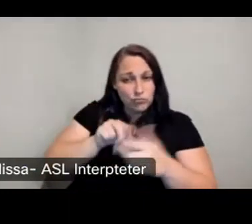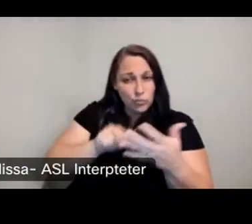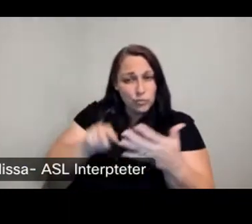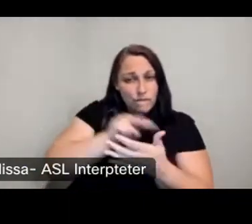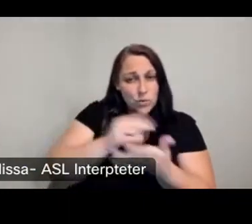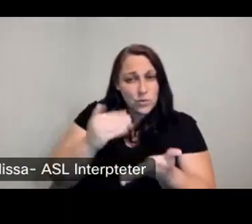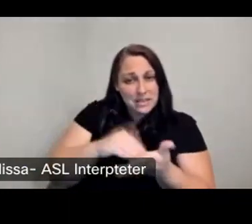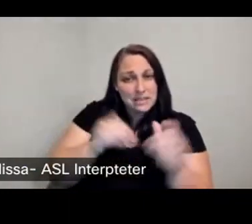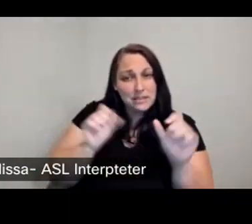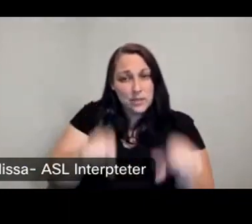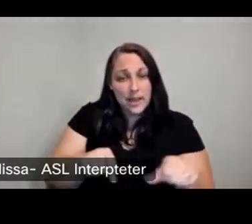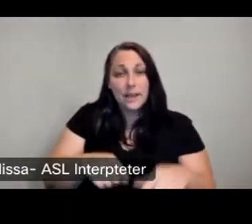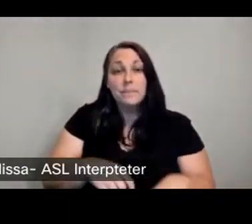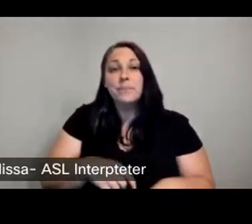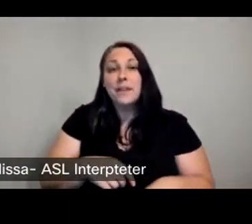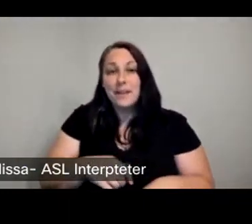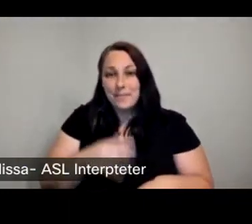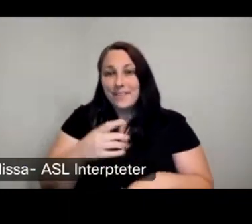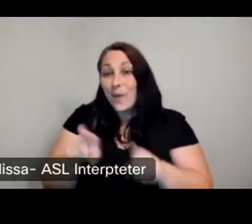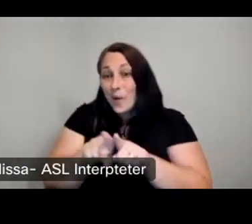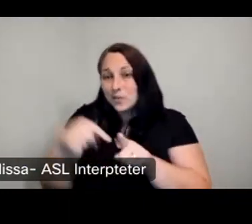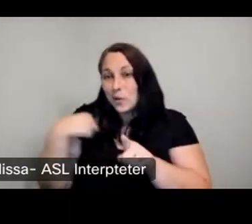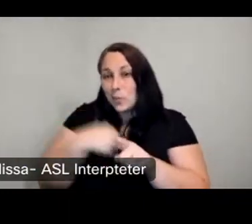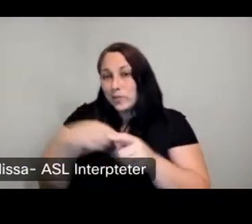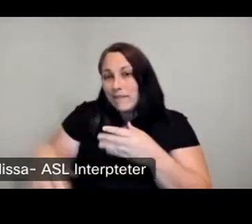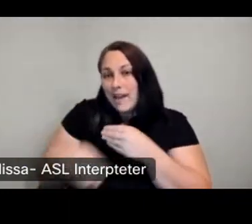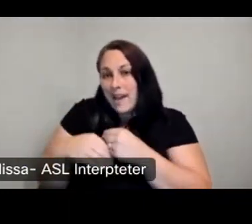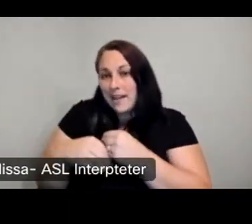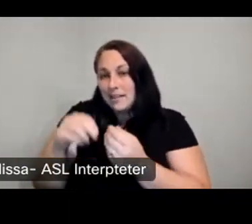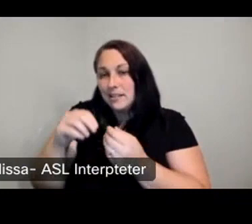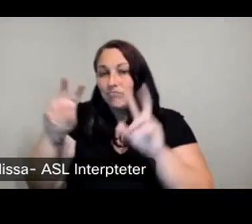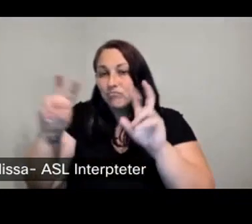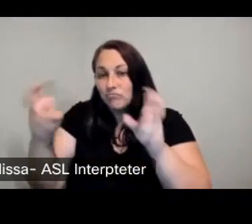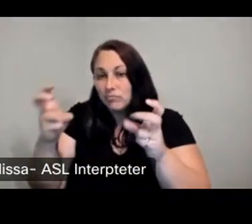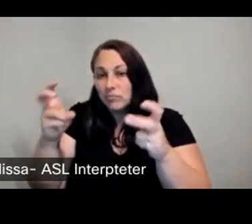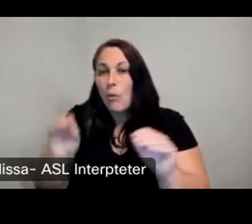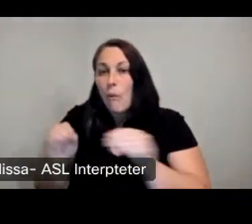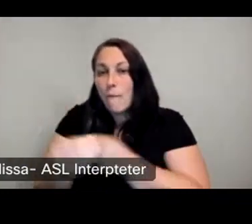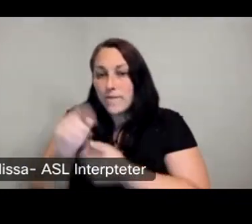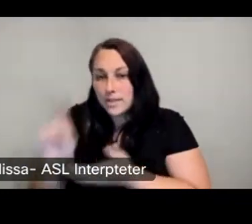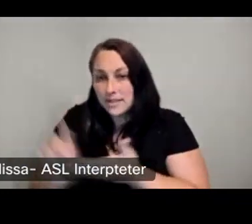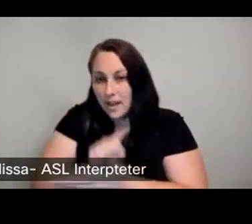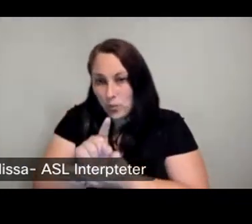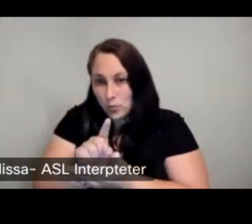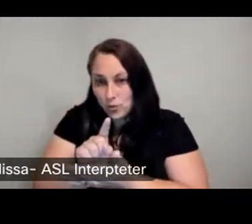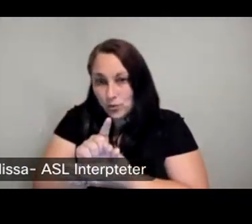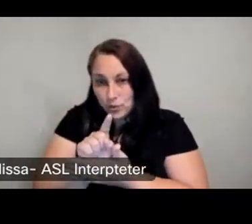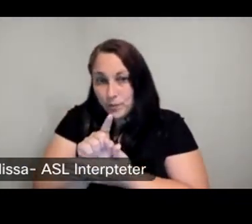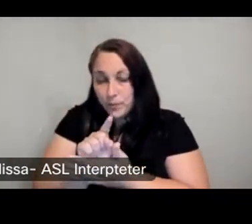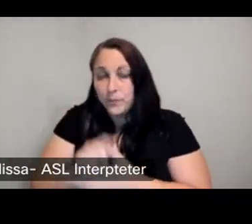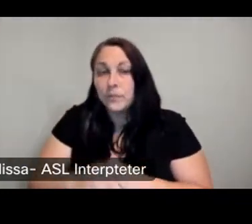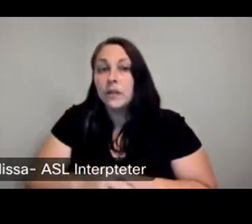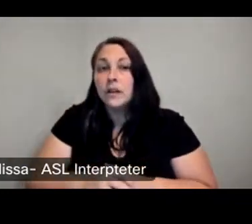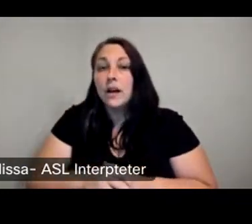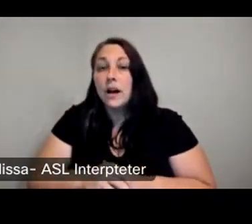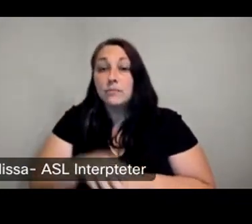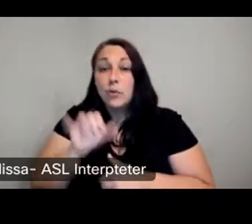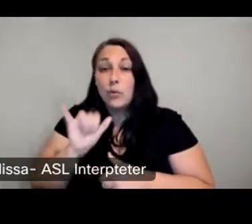having this uh office hours and I think um those offer a lot of that kind of one-on-one